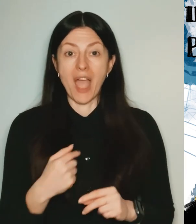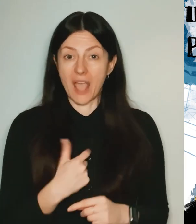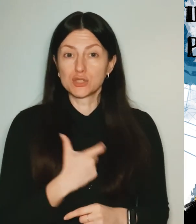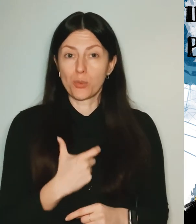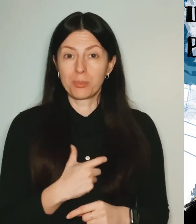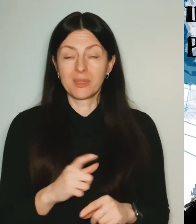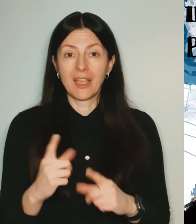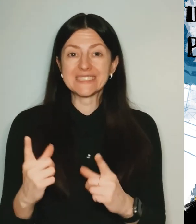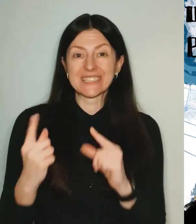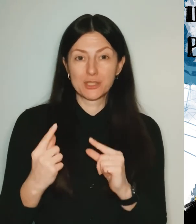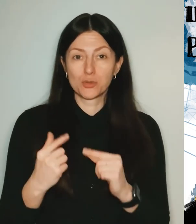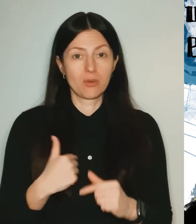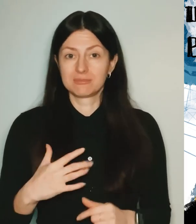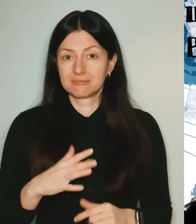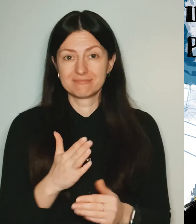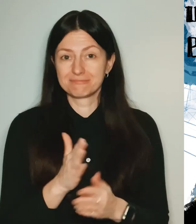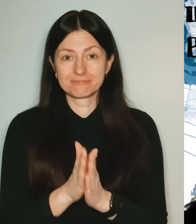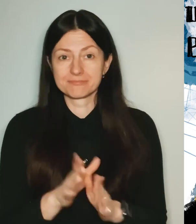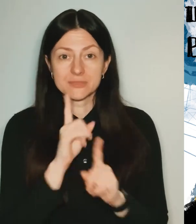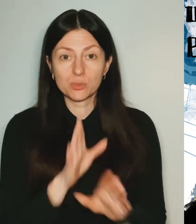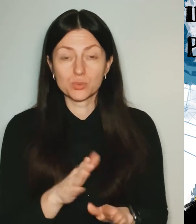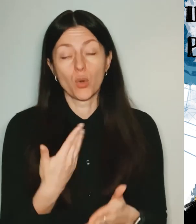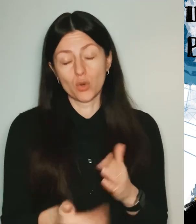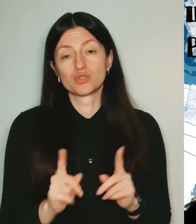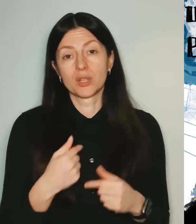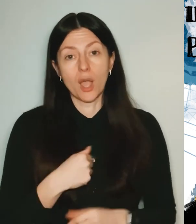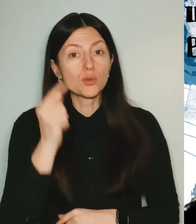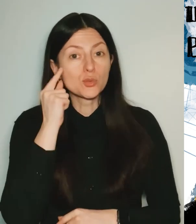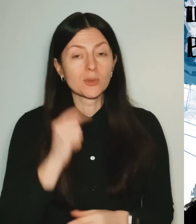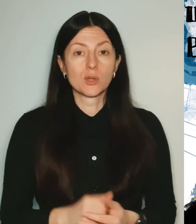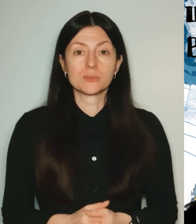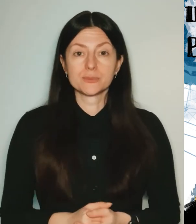That’s what I’m thinking about. That’s right. That’s what I’m thinking.